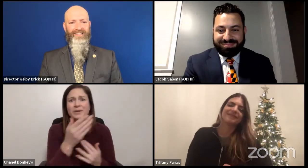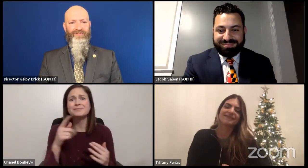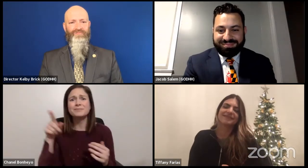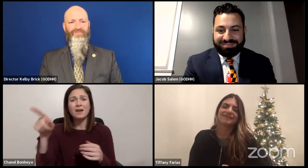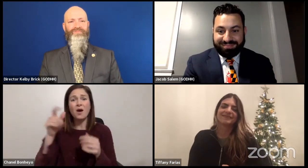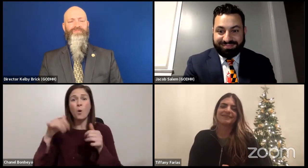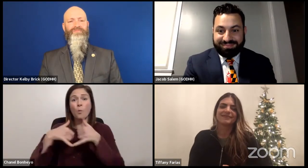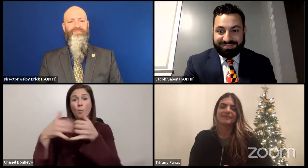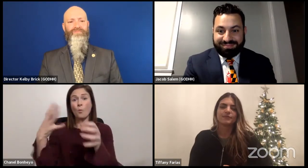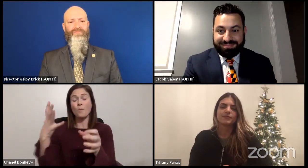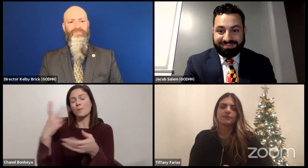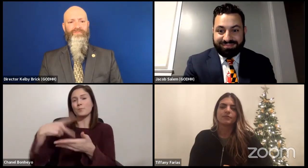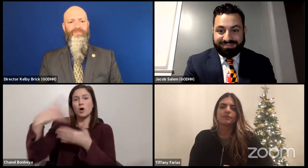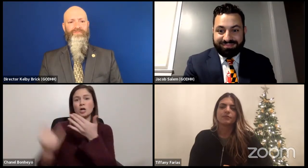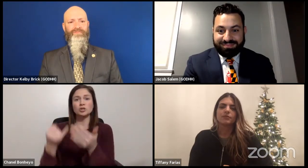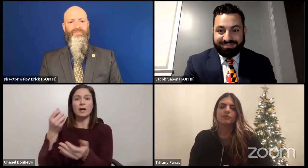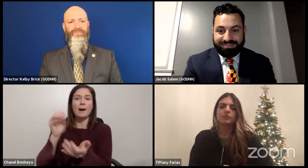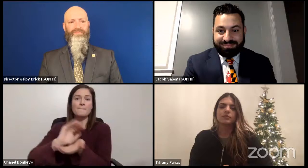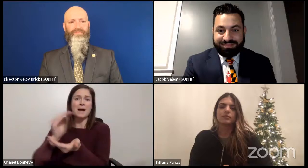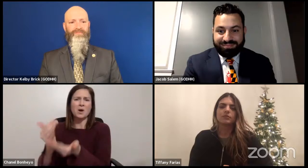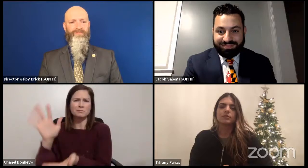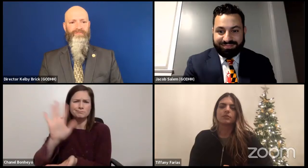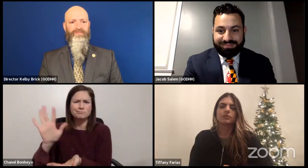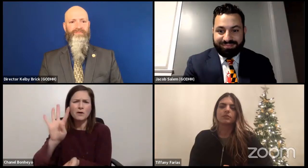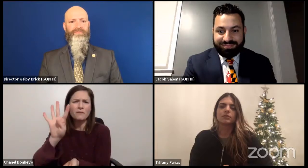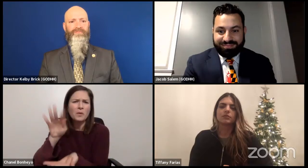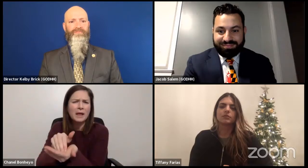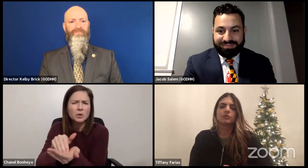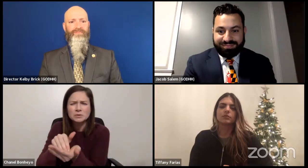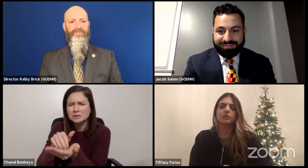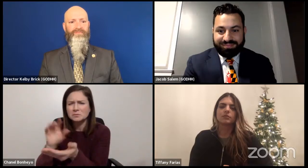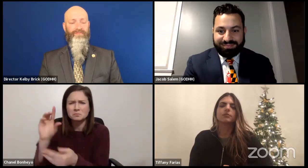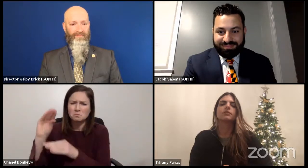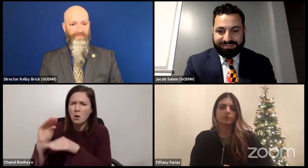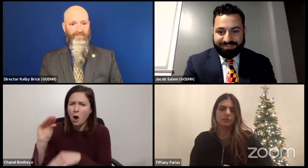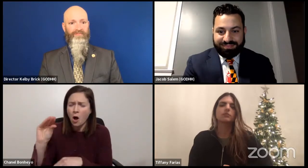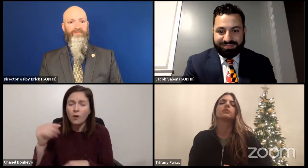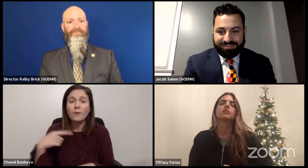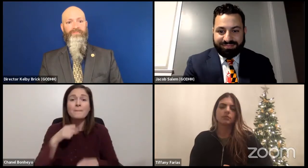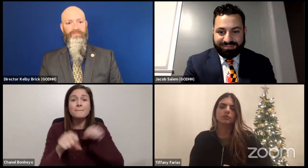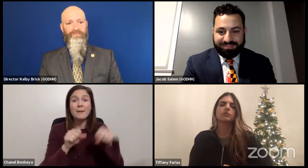the process of actually doing the installation. The project amount was approximately $4,000,